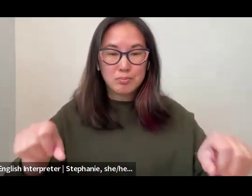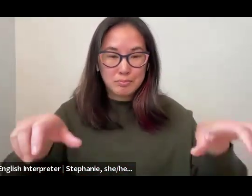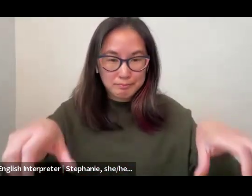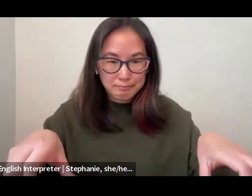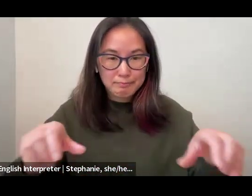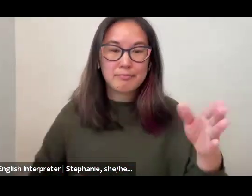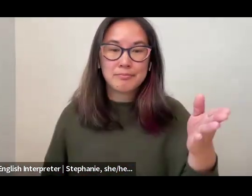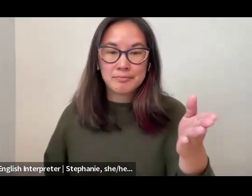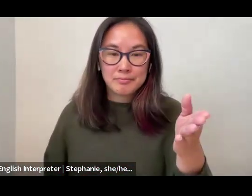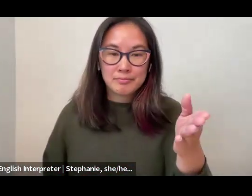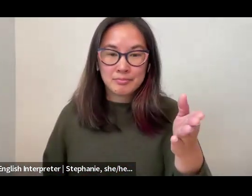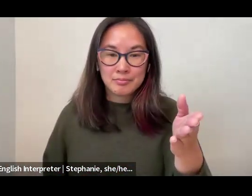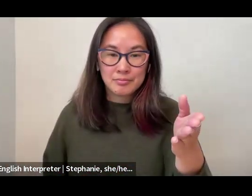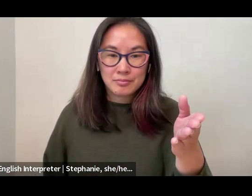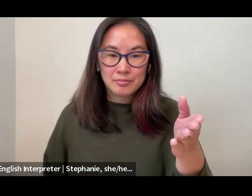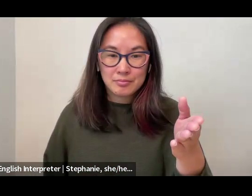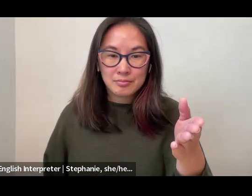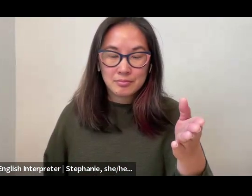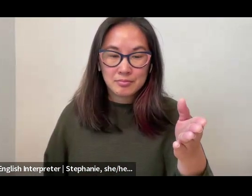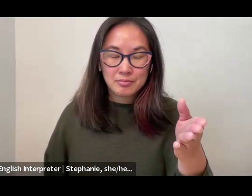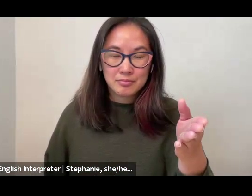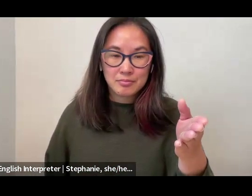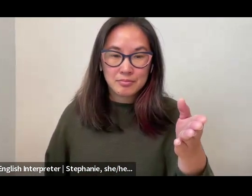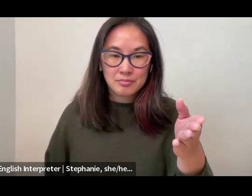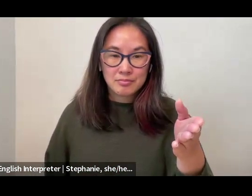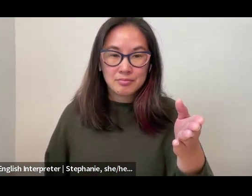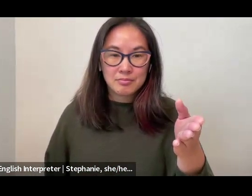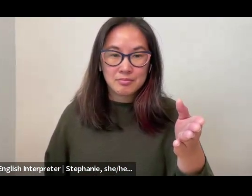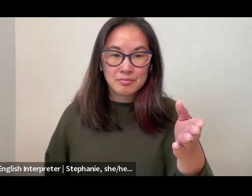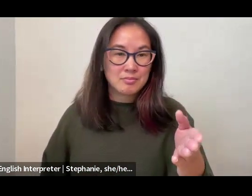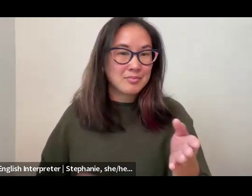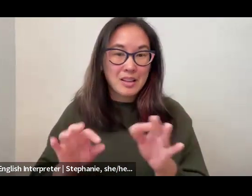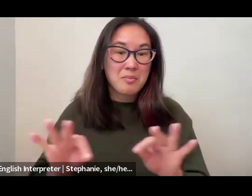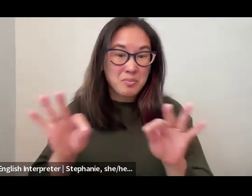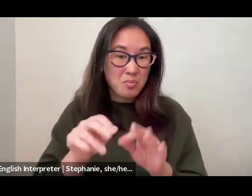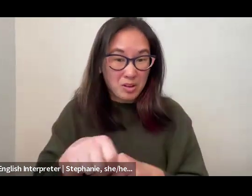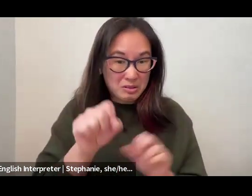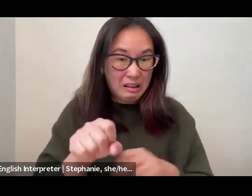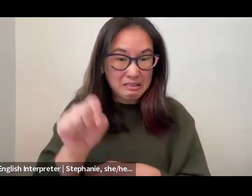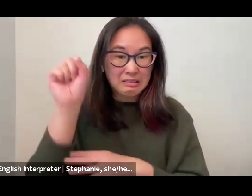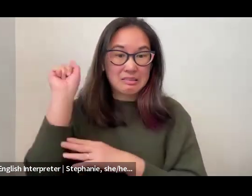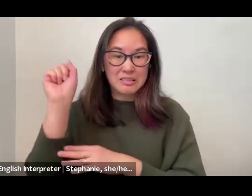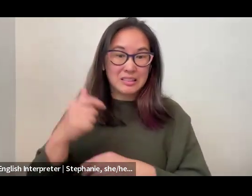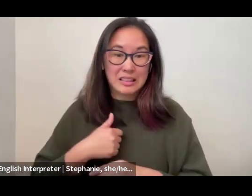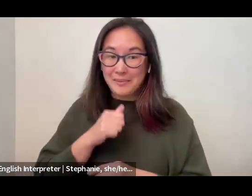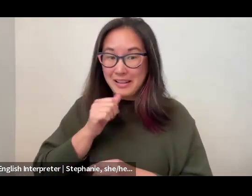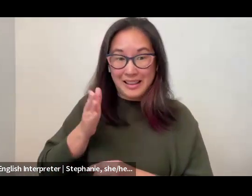If you're feeling like you need even more, you can come down to the floor. As long as you can get back up, because I'm not at your house, I can't help you up.